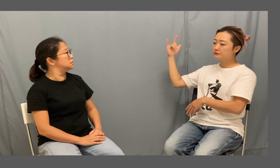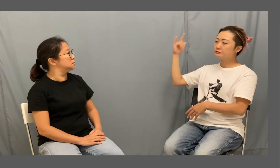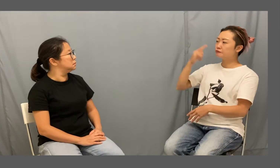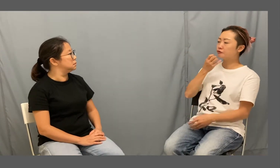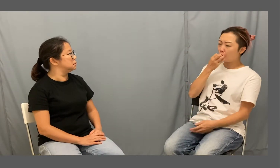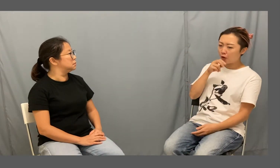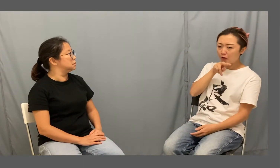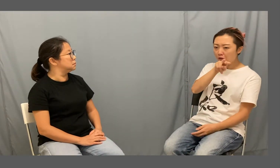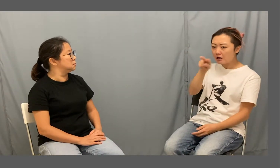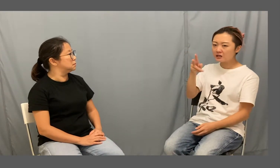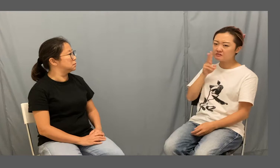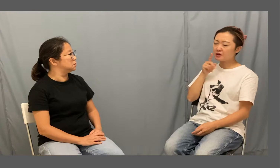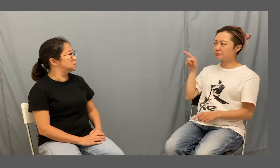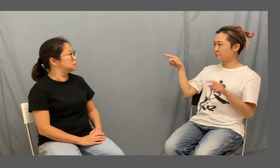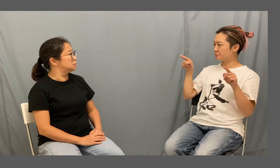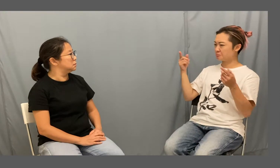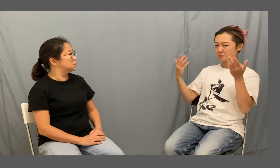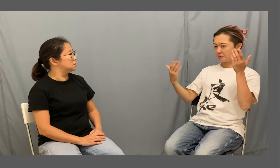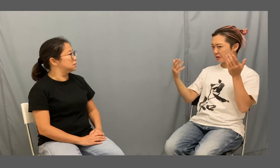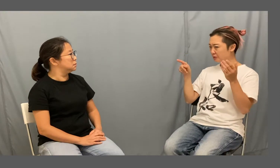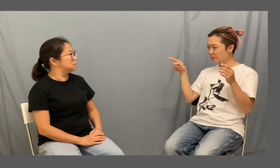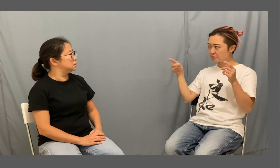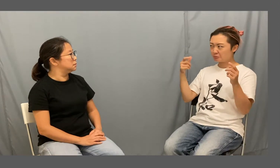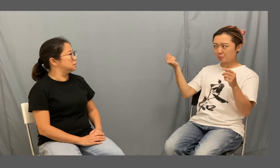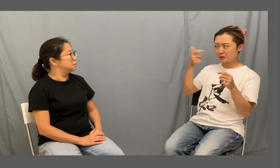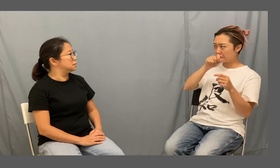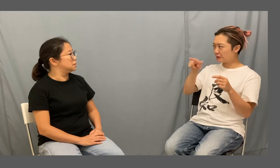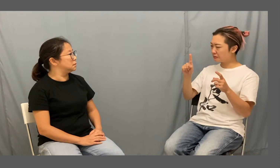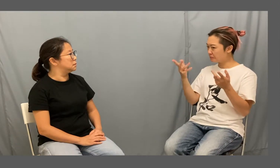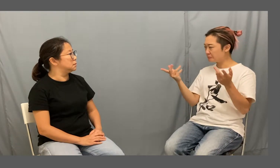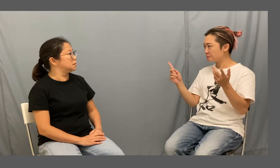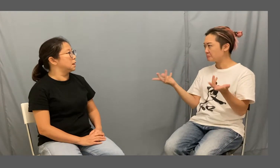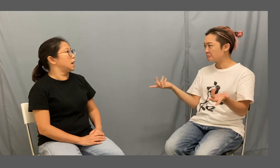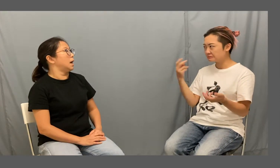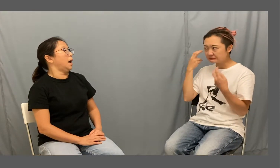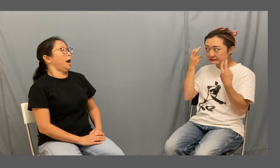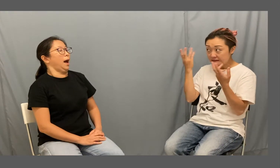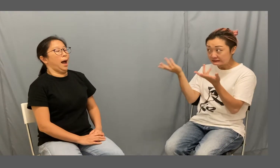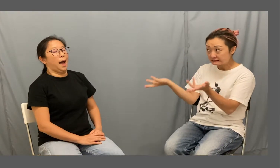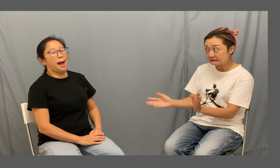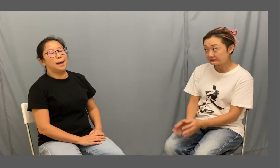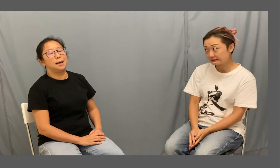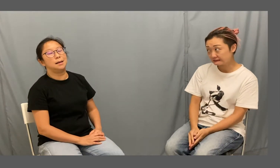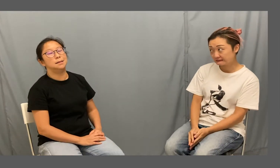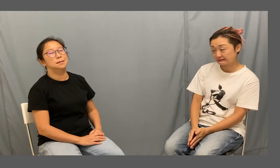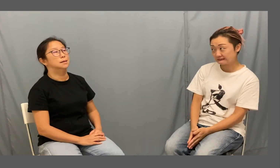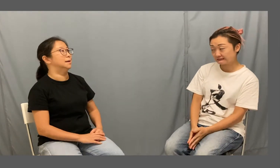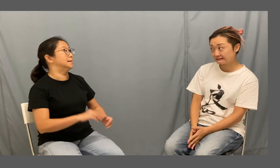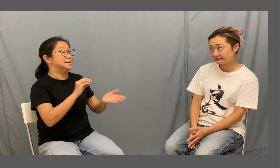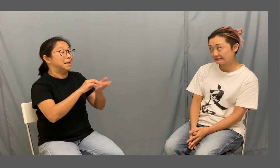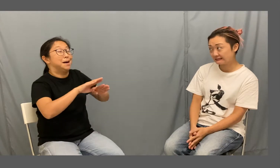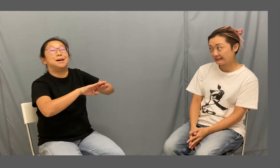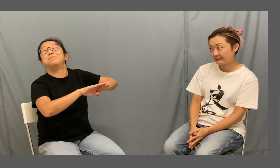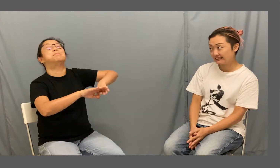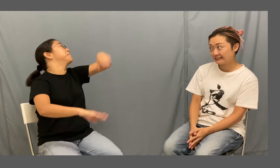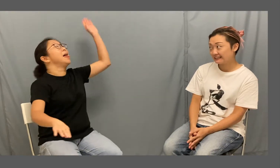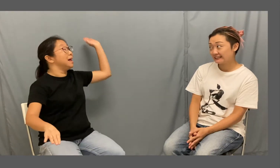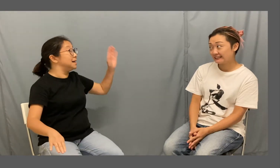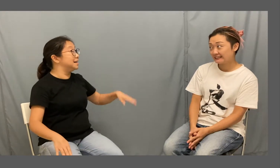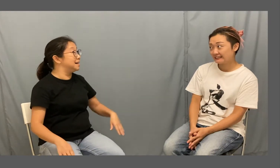Could you compare that to the sign interpretation of Hong Kong? Lisa: A hugh sigh They are poles apart!